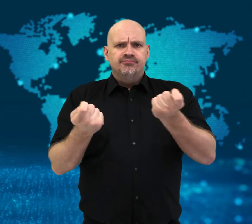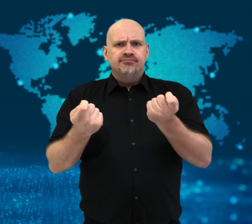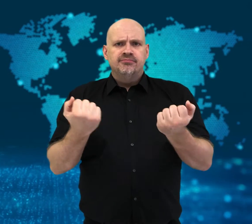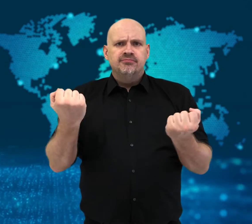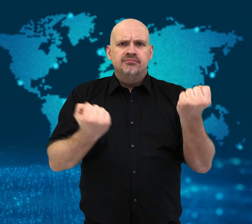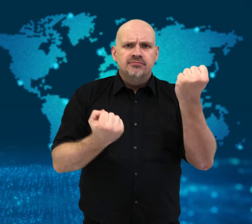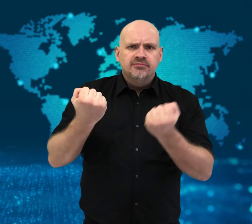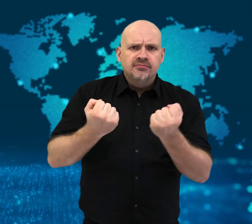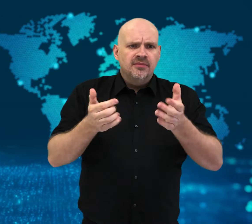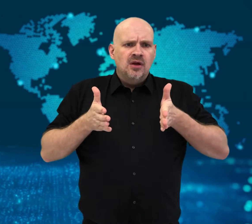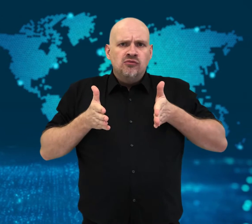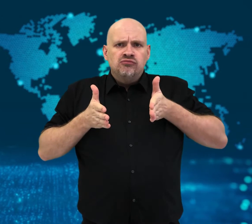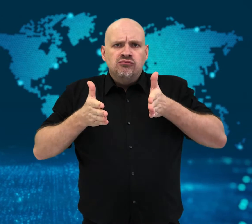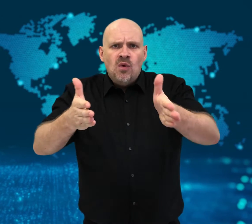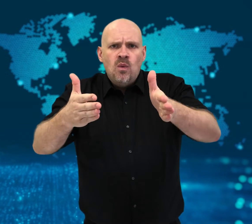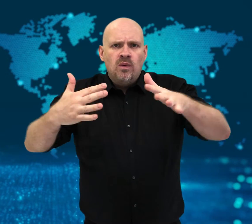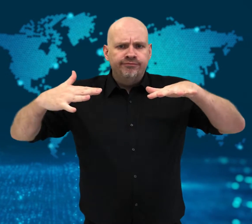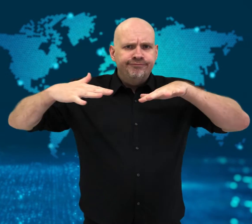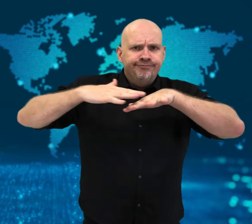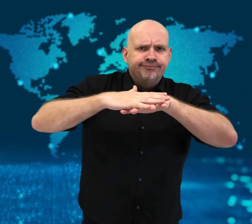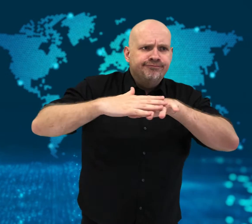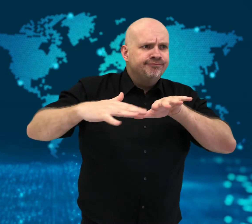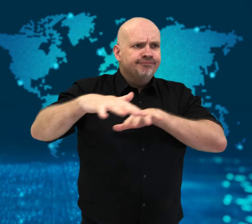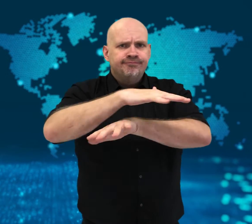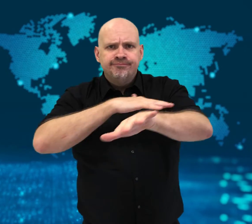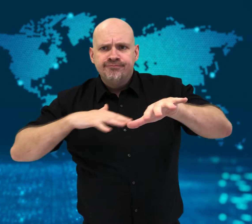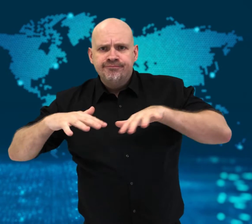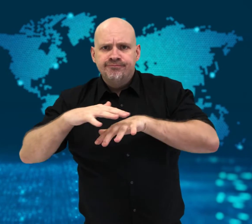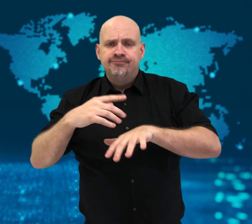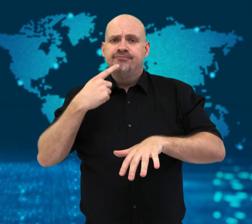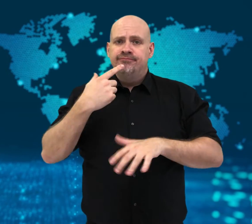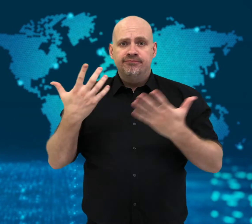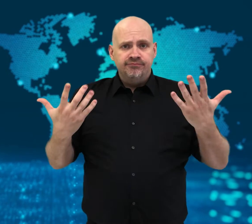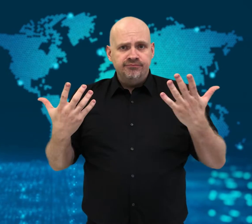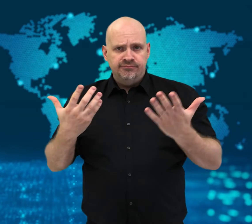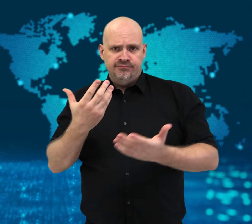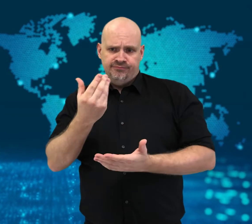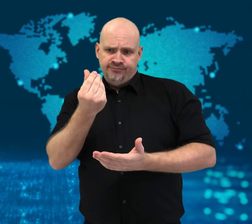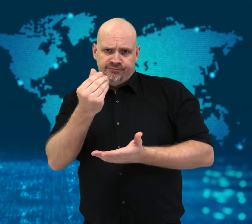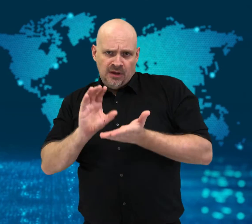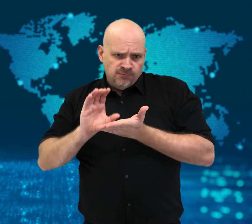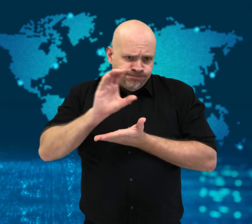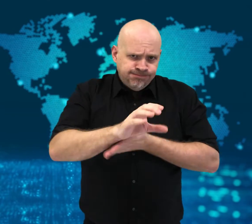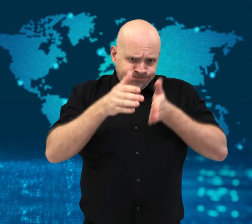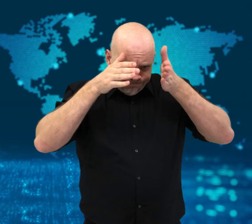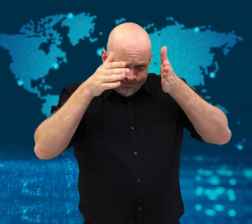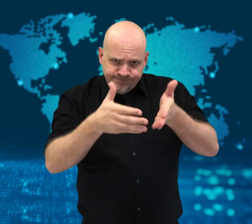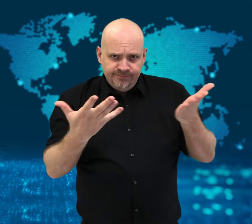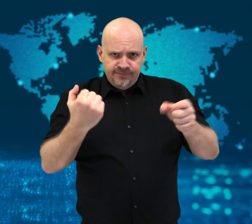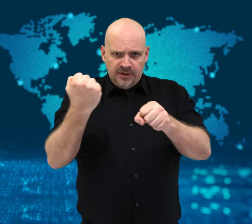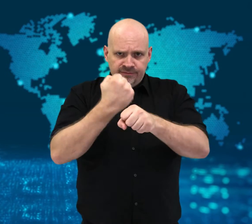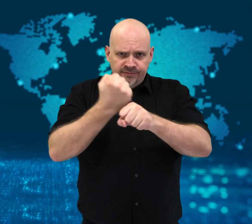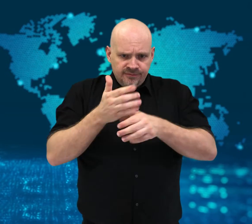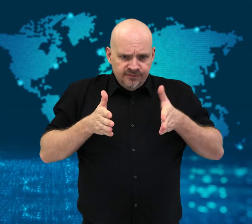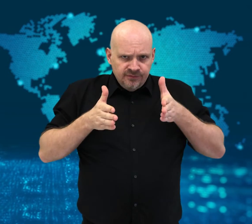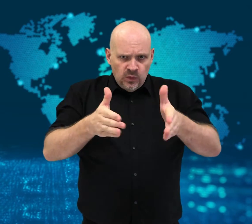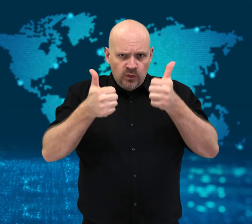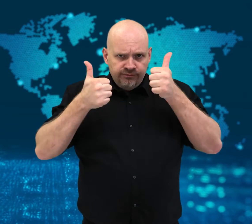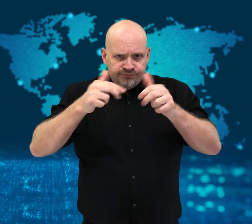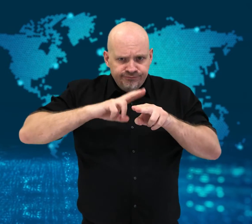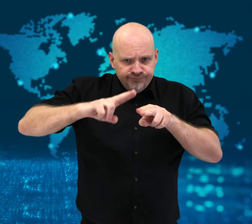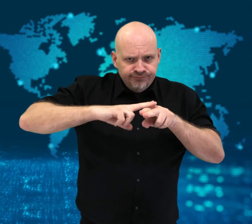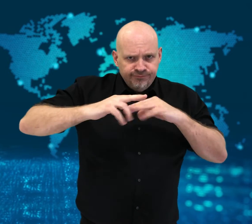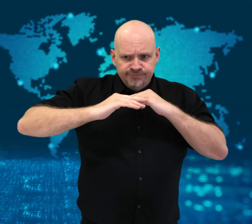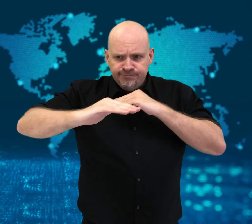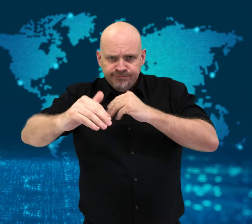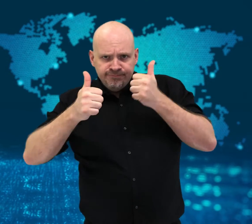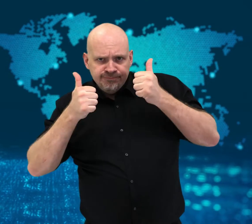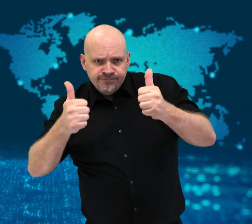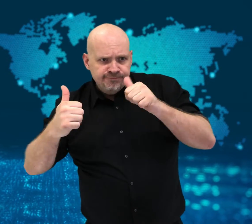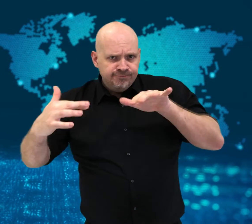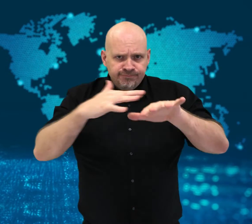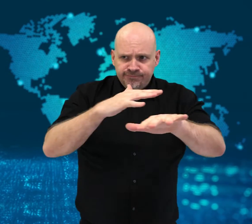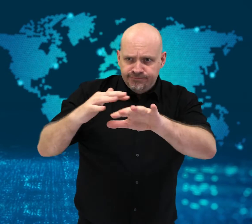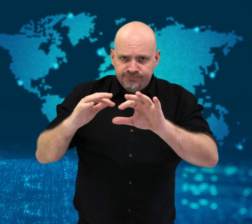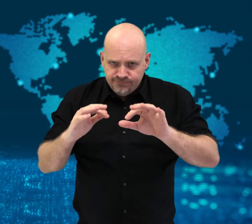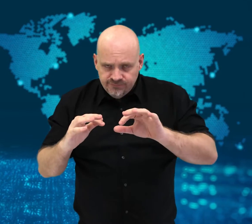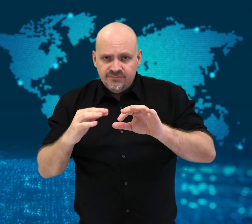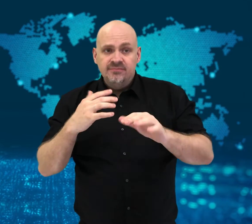The country’s Transport Minister said that the country has made an